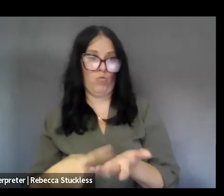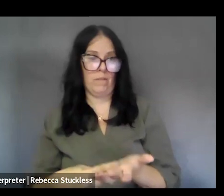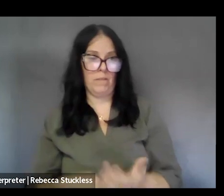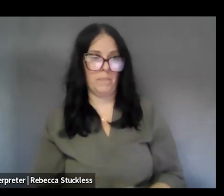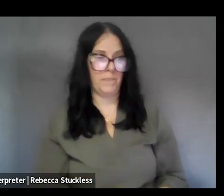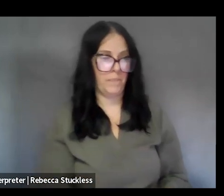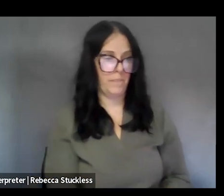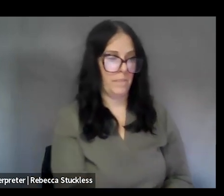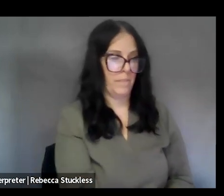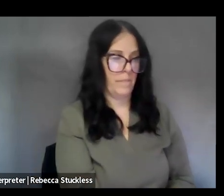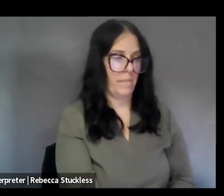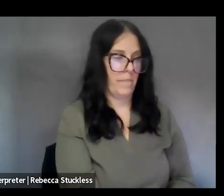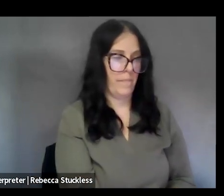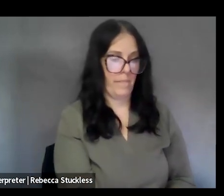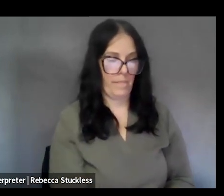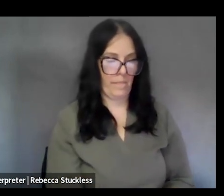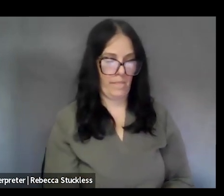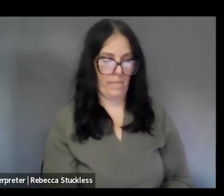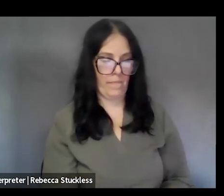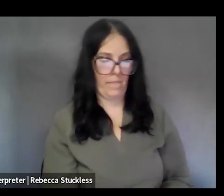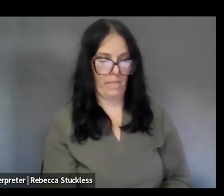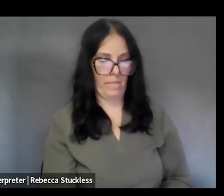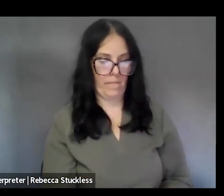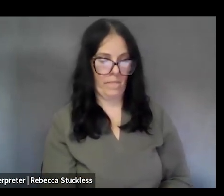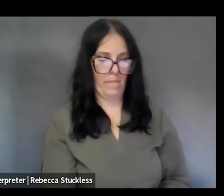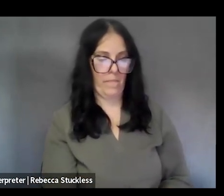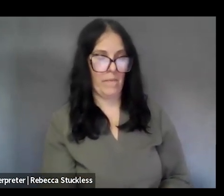like to take for a few a few minutes now for you guys to get to know the panelists before